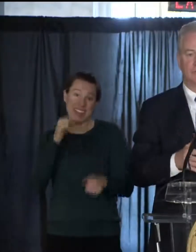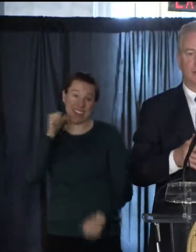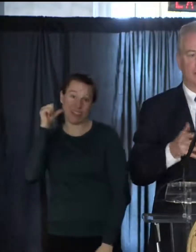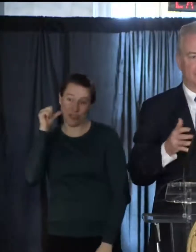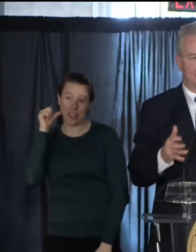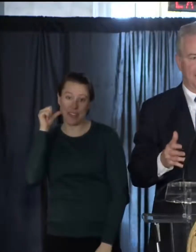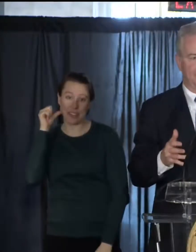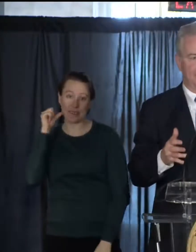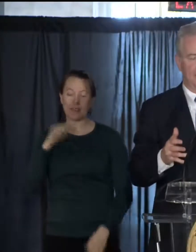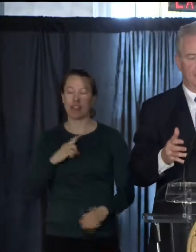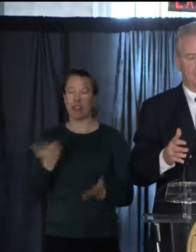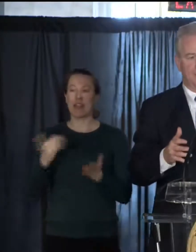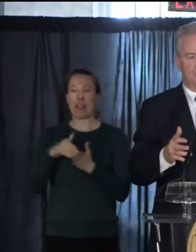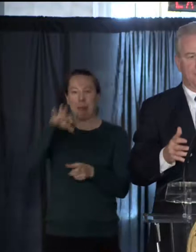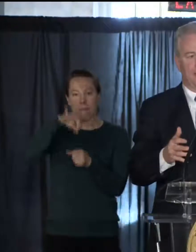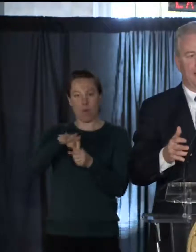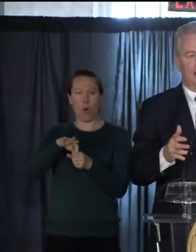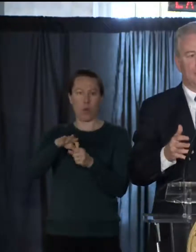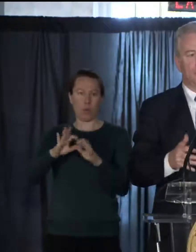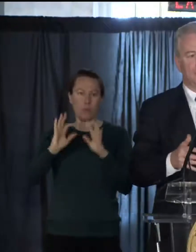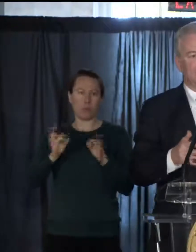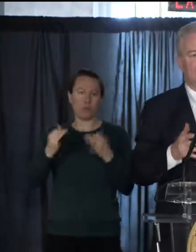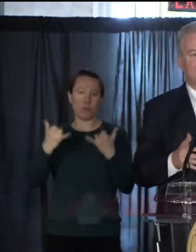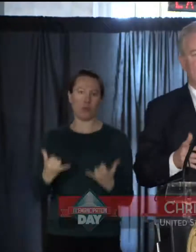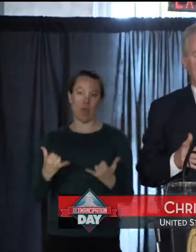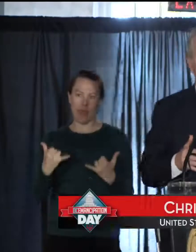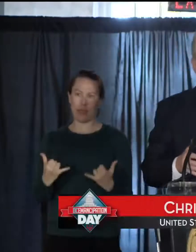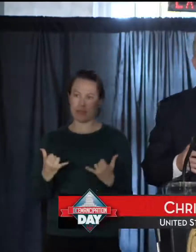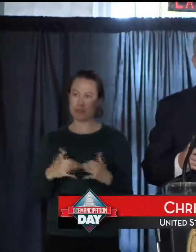WILL COME TODAY. BUT I ONLY RAISE THAT BECAUSE